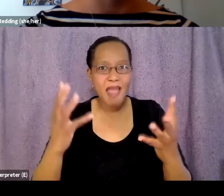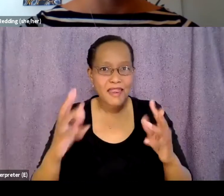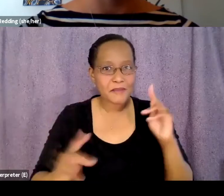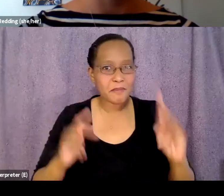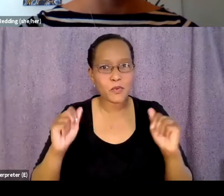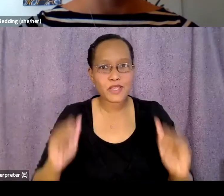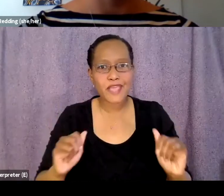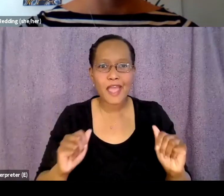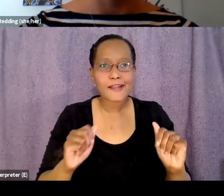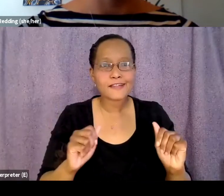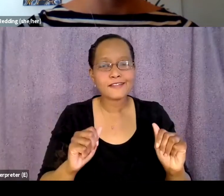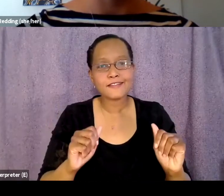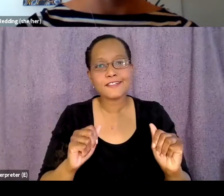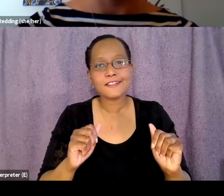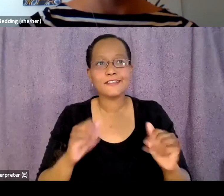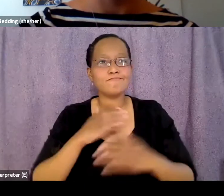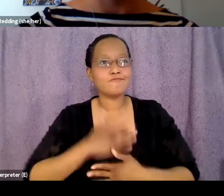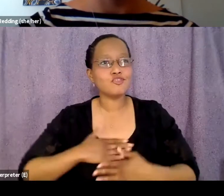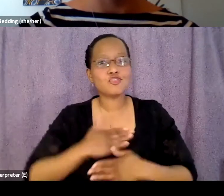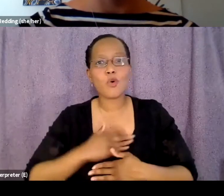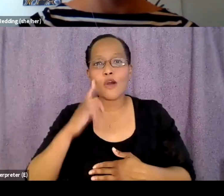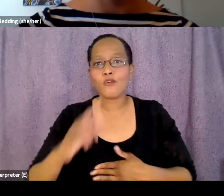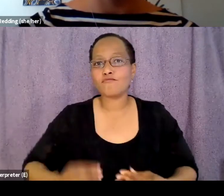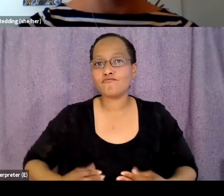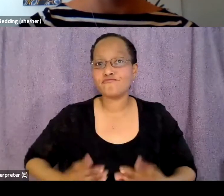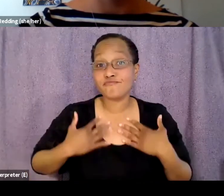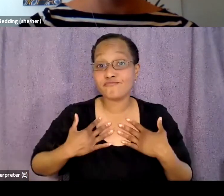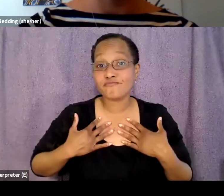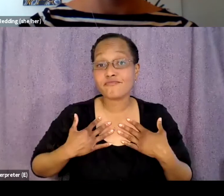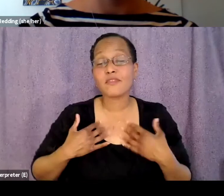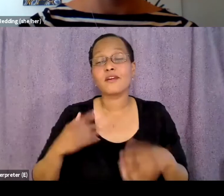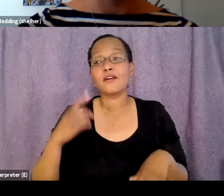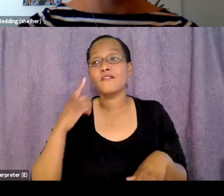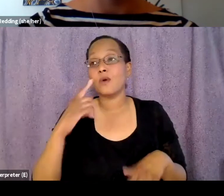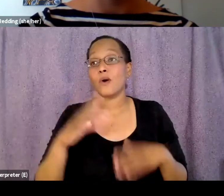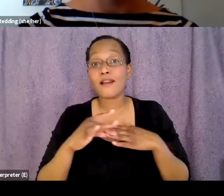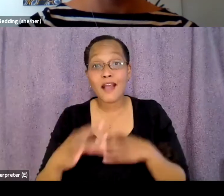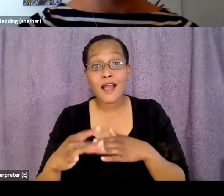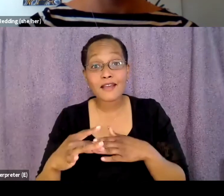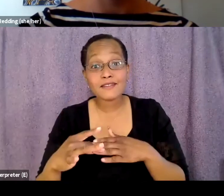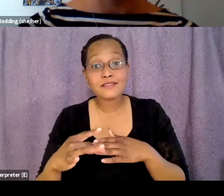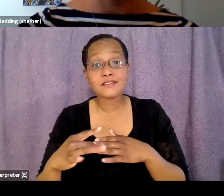Keah Brown: Excuse me for inspiration and for guidance like I will always say this but